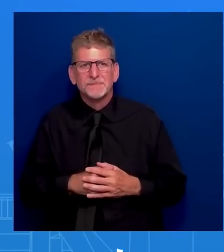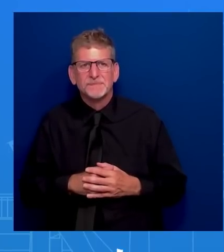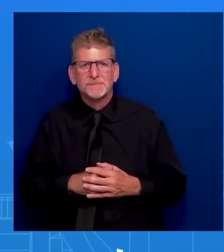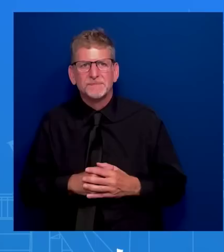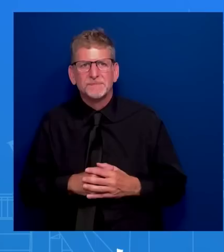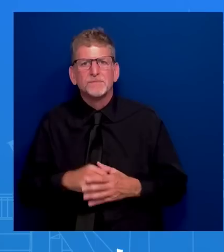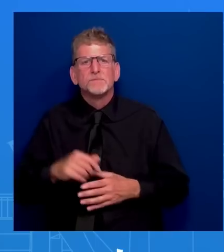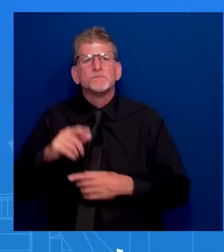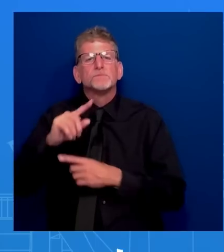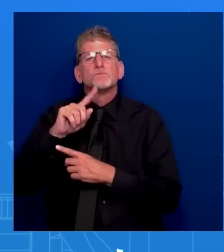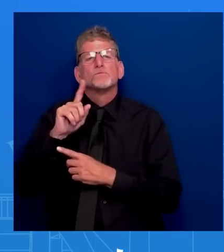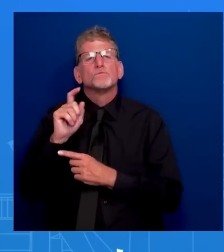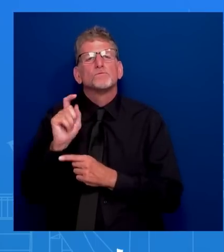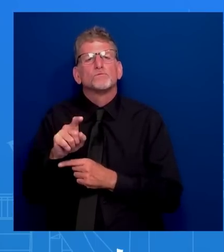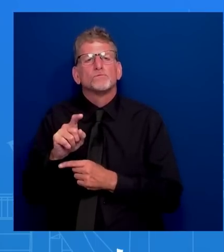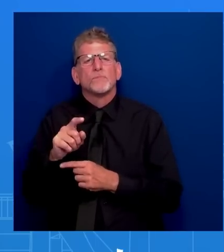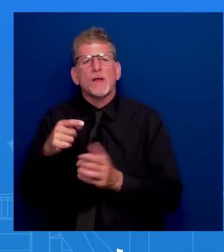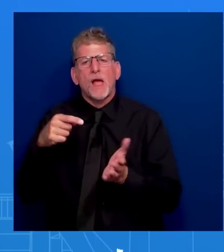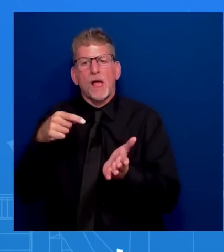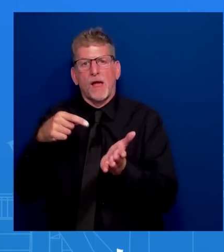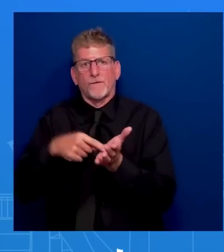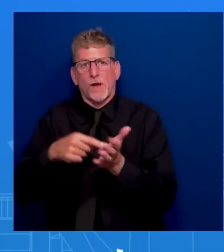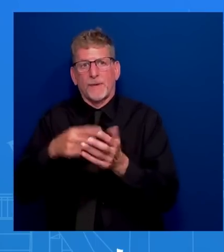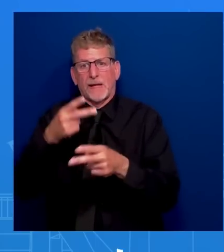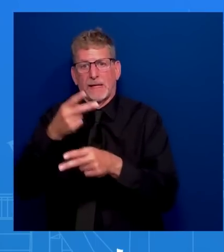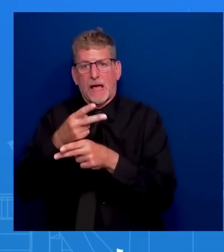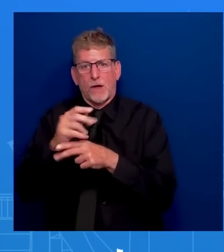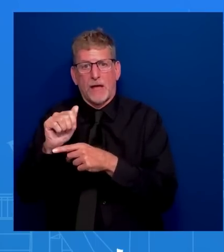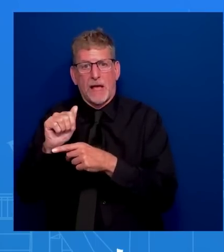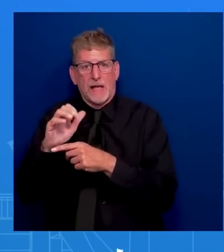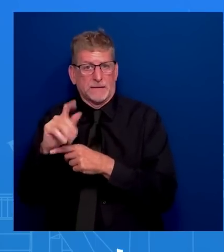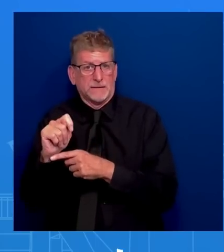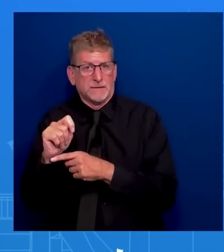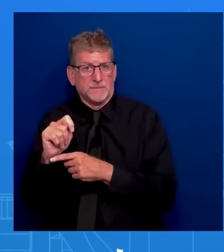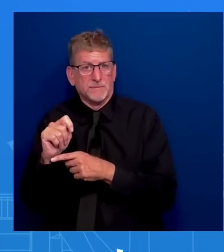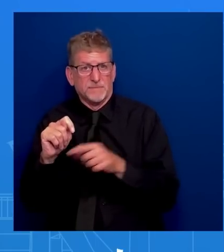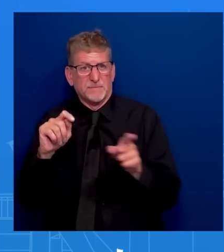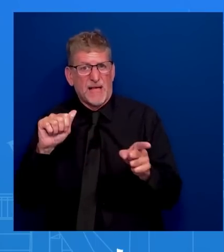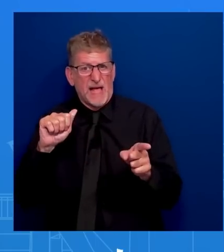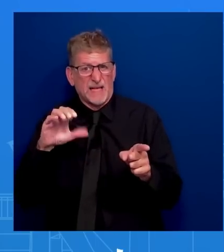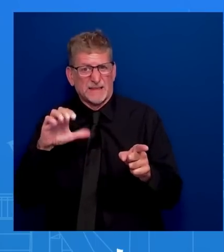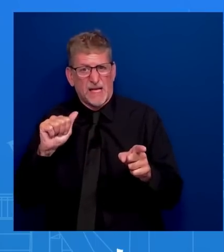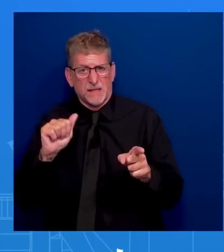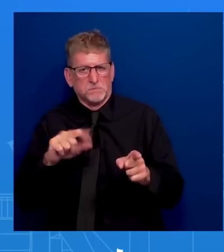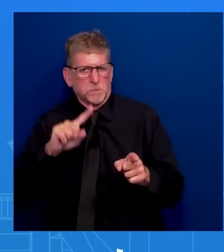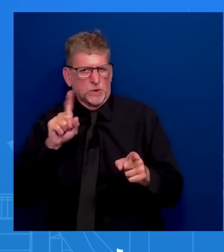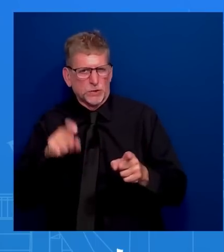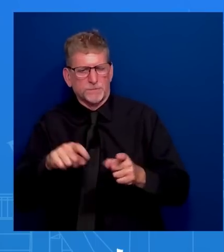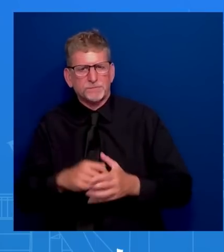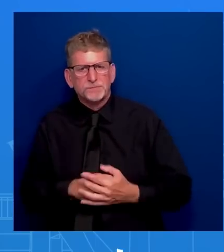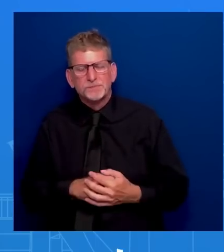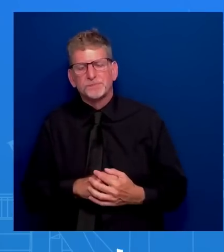in any way to the Kelley v. Becerra lawsuit in Texas, which threatens provisions around preventive care?